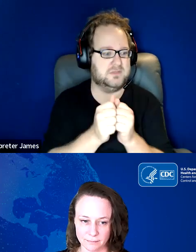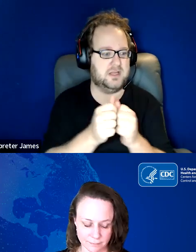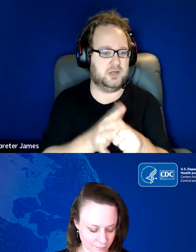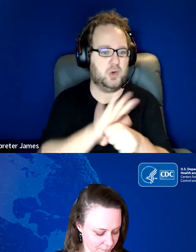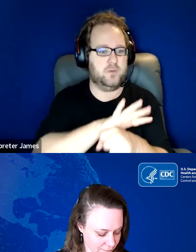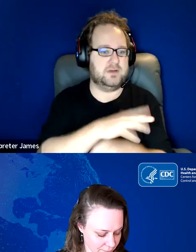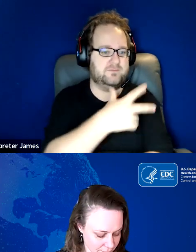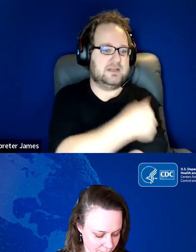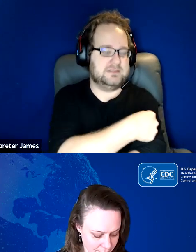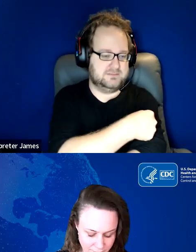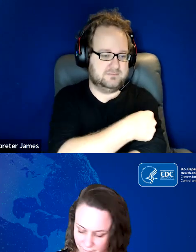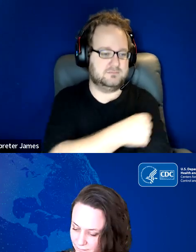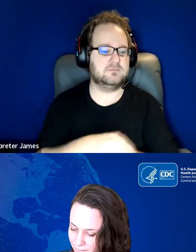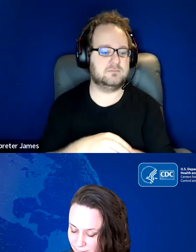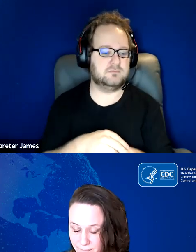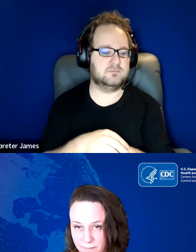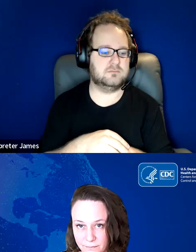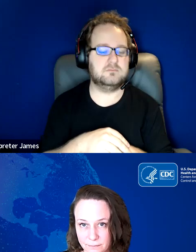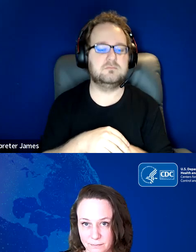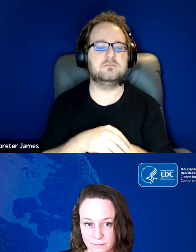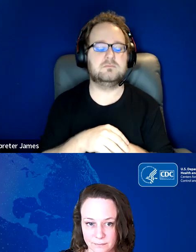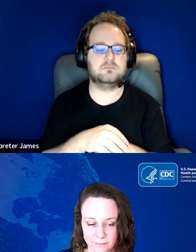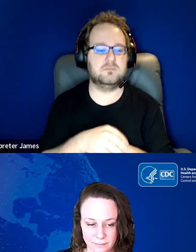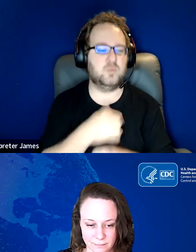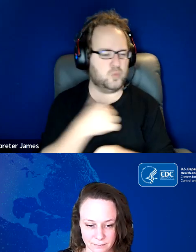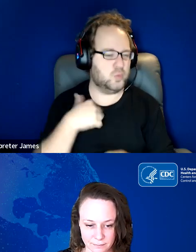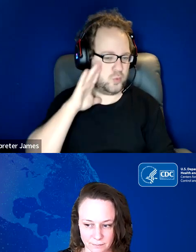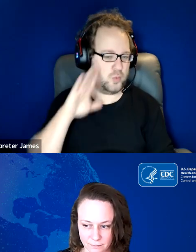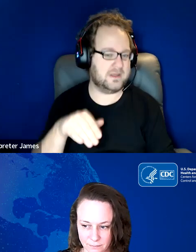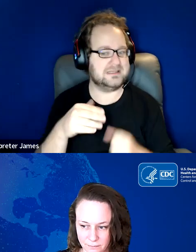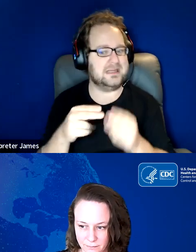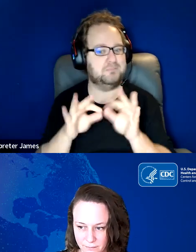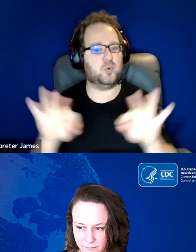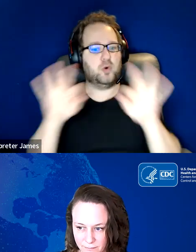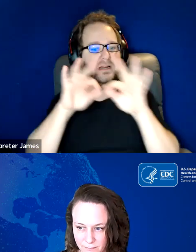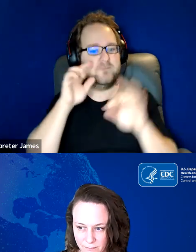for people who are severely immune compromised to get additional doses. We are